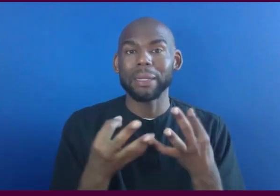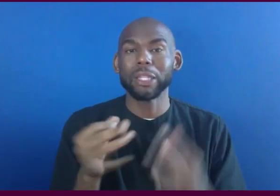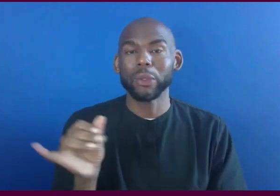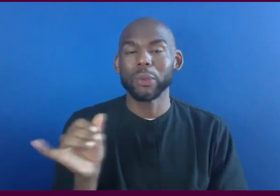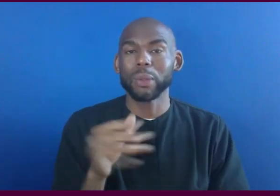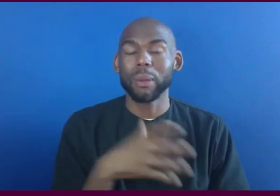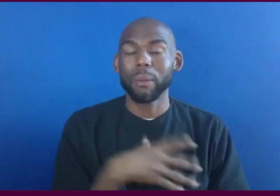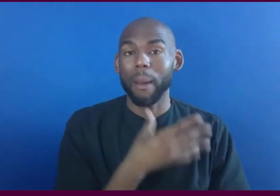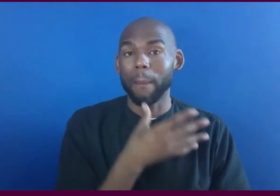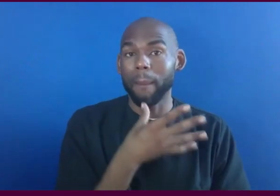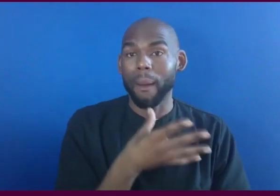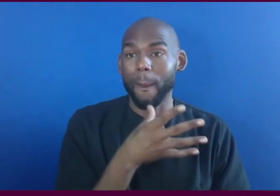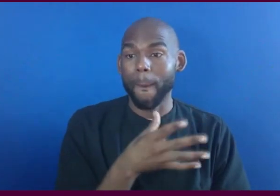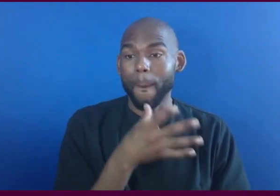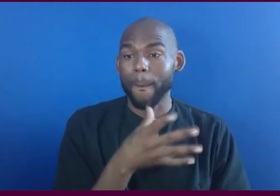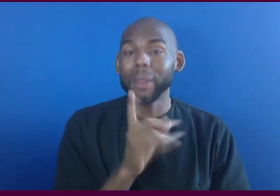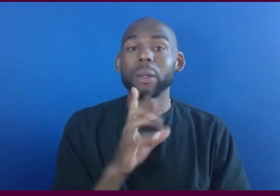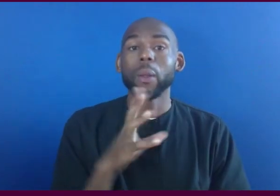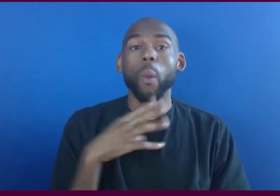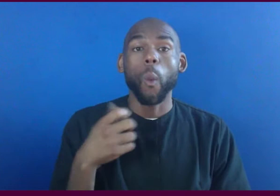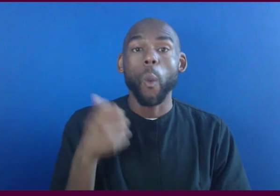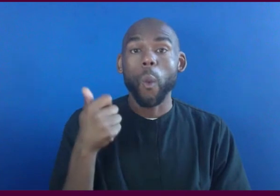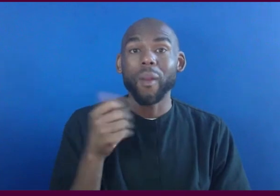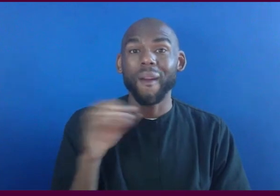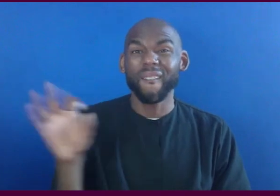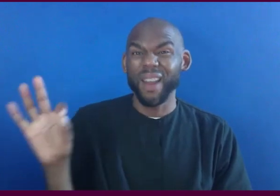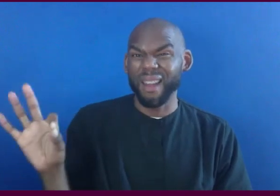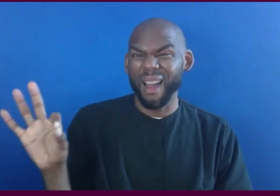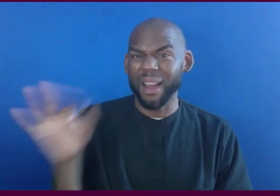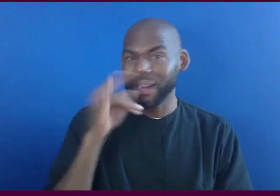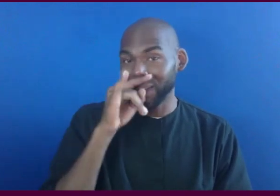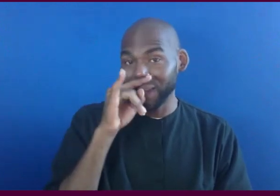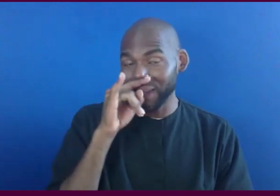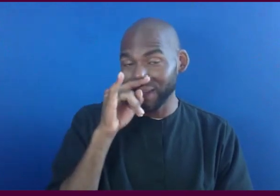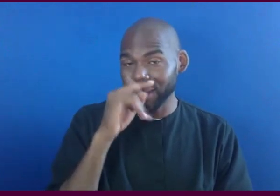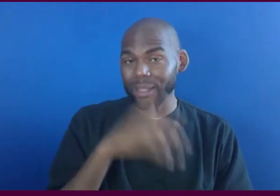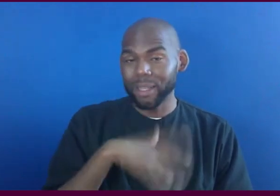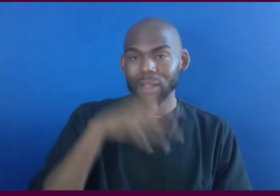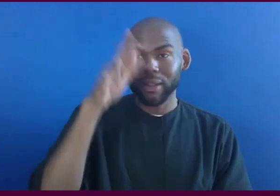So my mom is the oldest of nine kids.